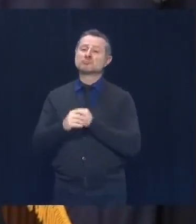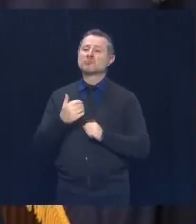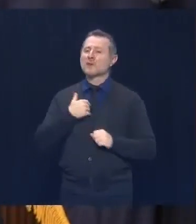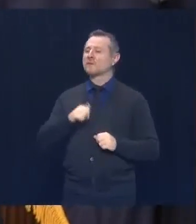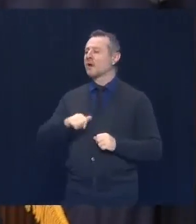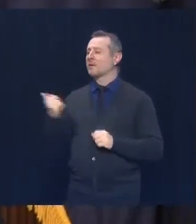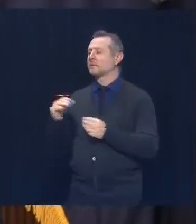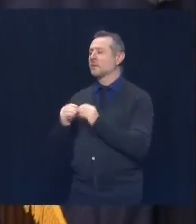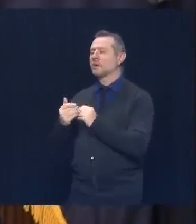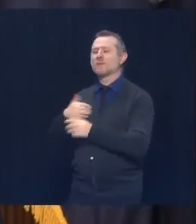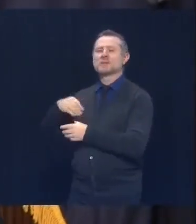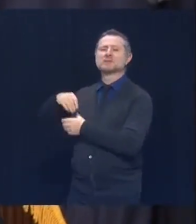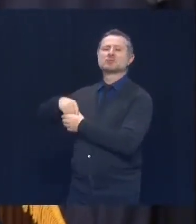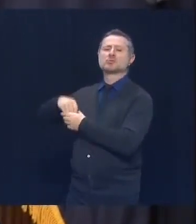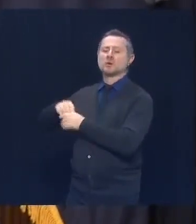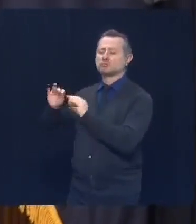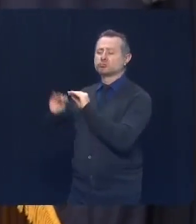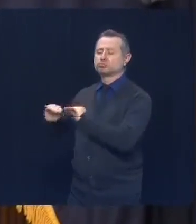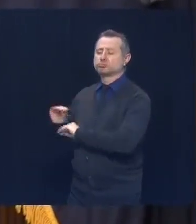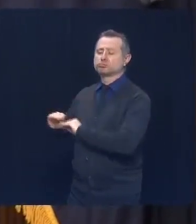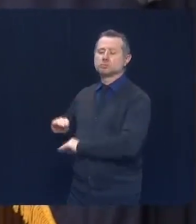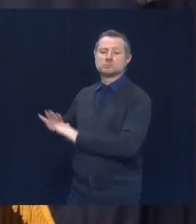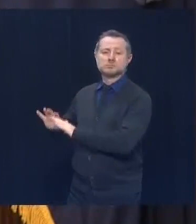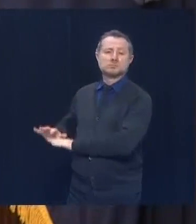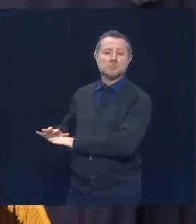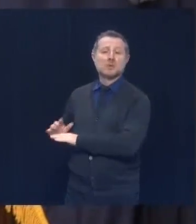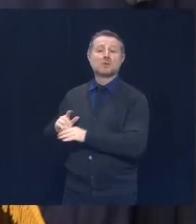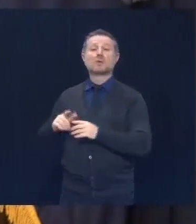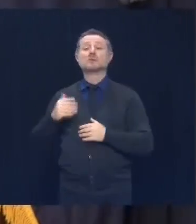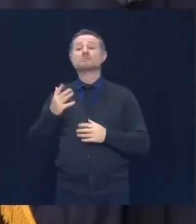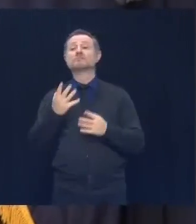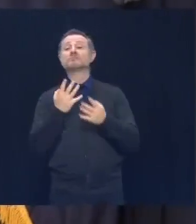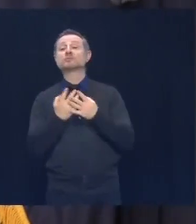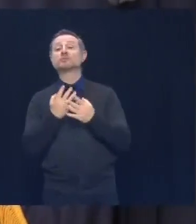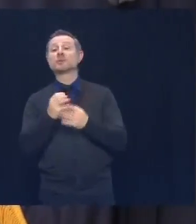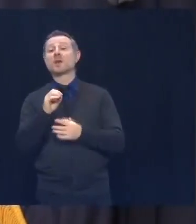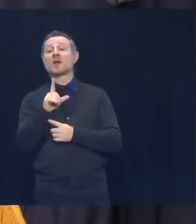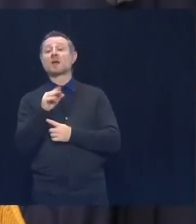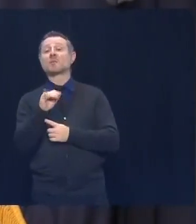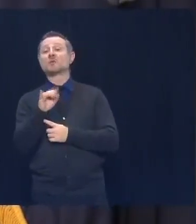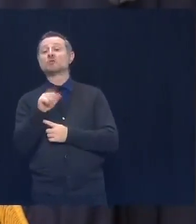INDIAJçFRS. MOST WE RELEASE, SOME THE TEAM